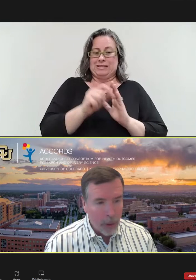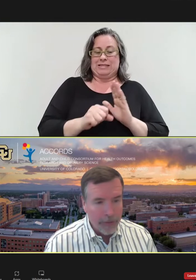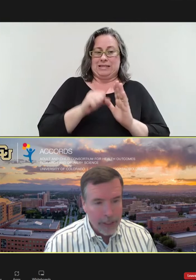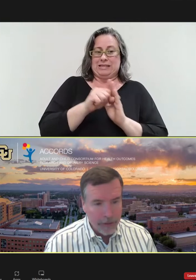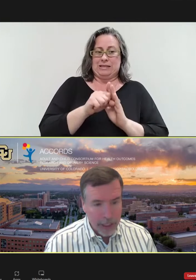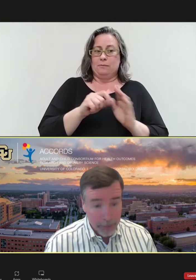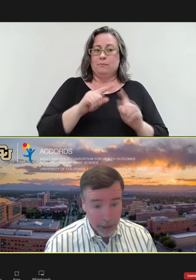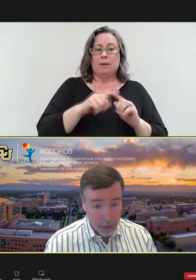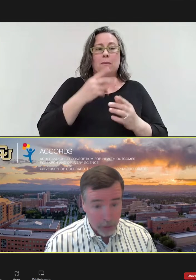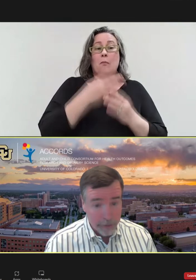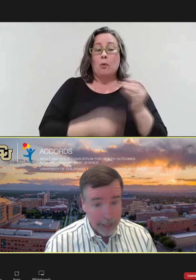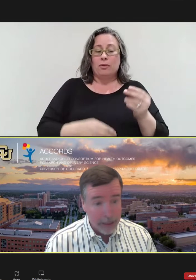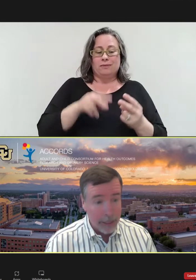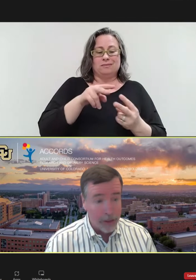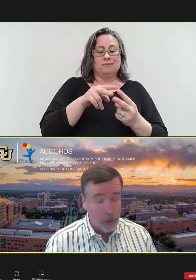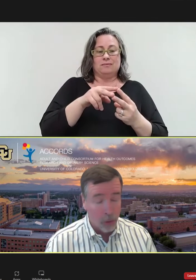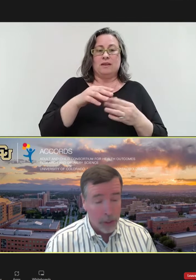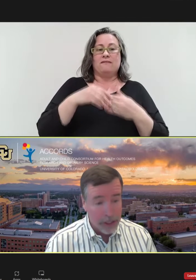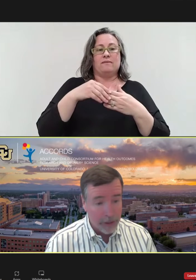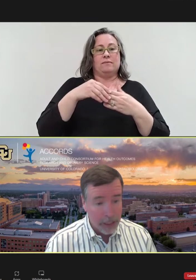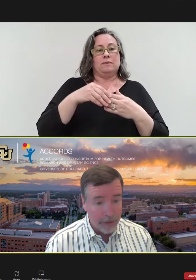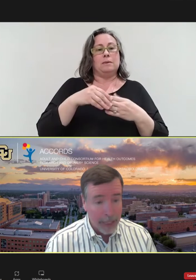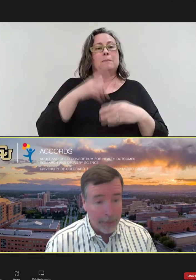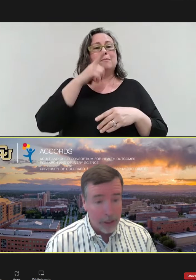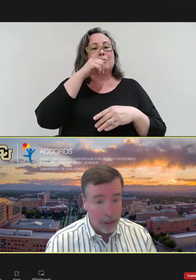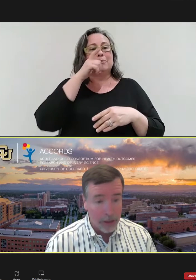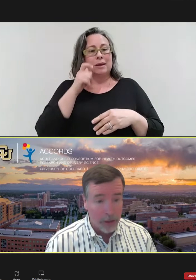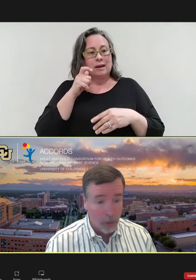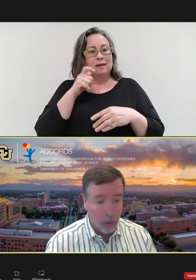of these flexibilities were affected by the shortage of Nirsevimab this year. So,